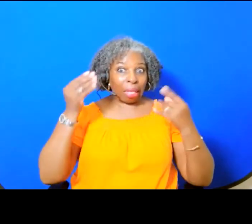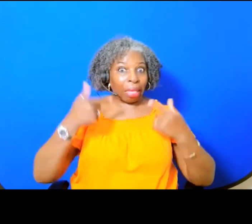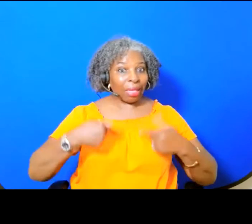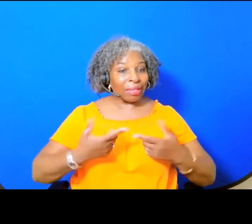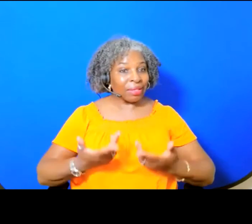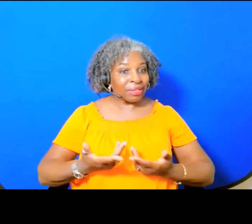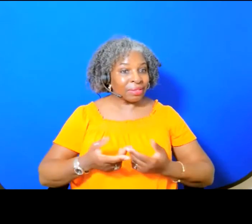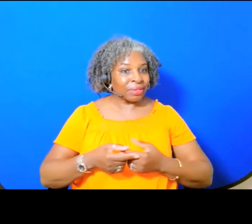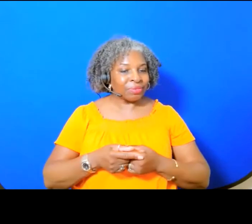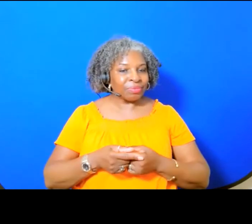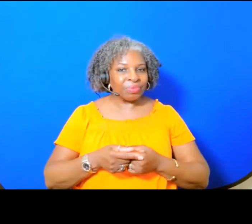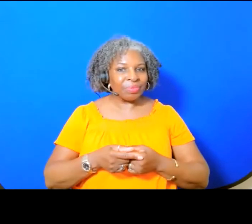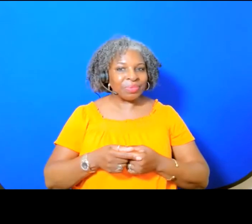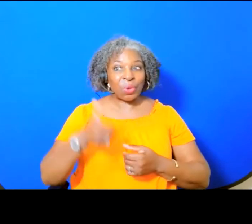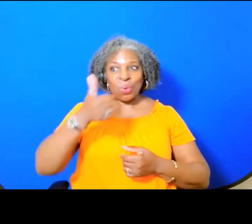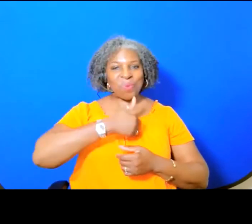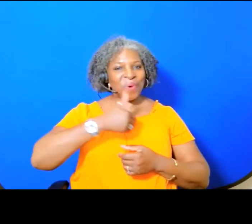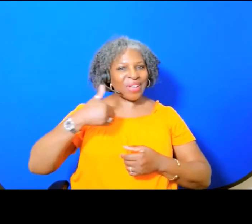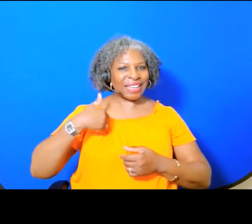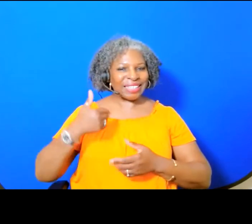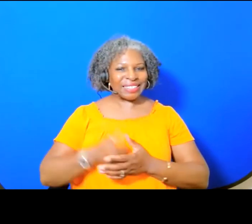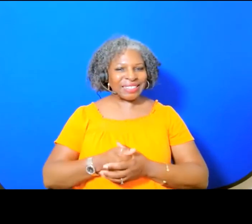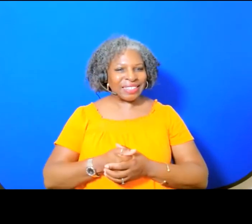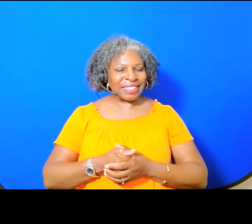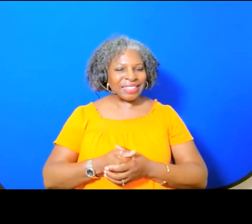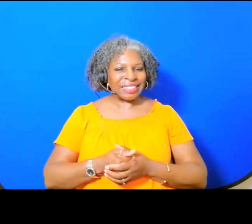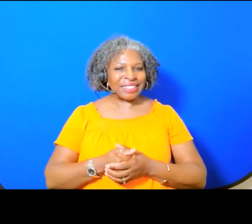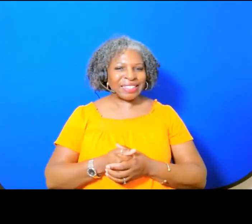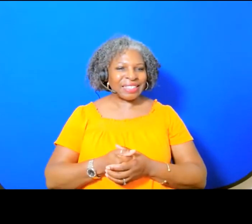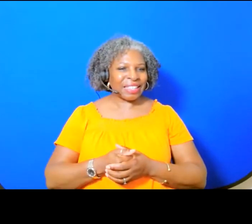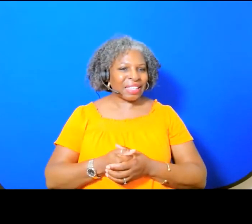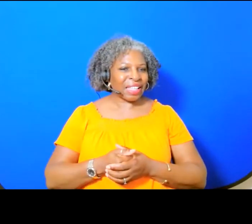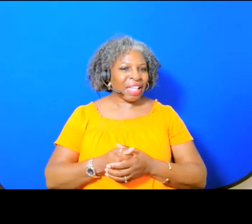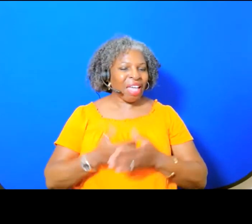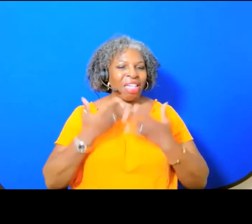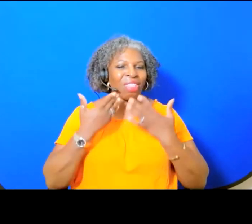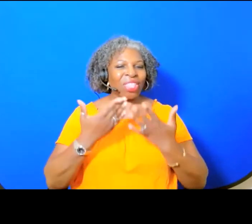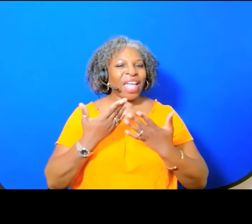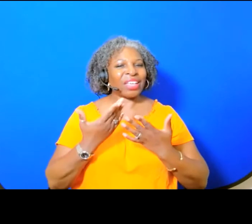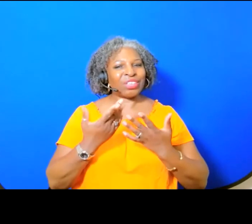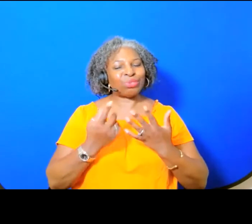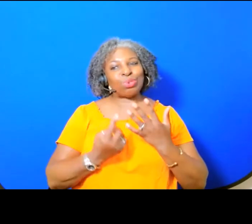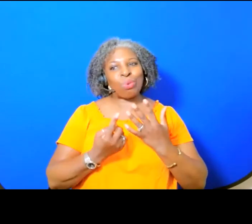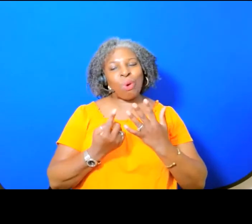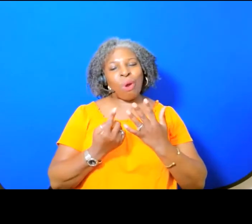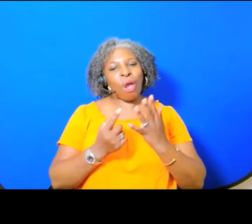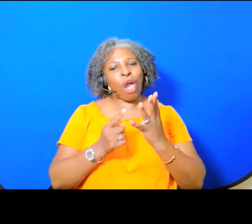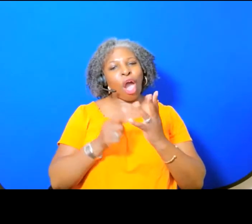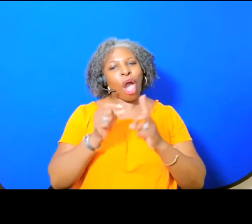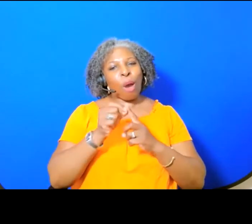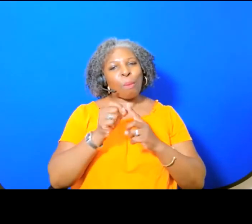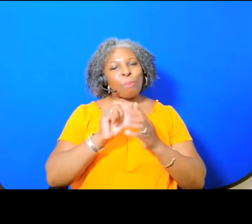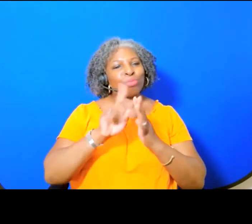Well morning and thank you to UP Projects for inviting me, and for your joining in,